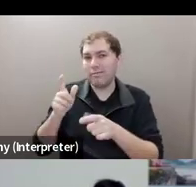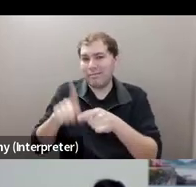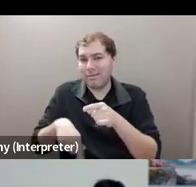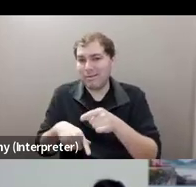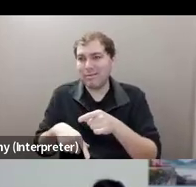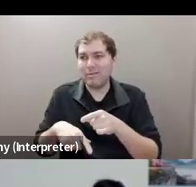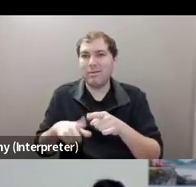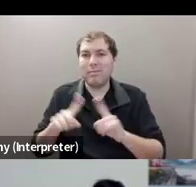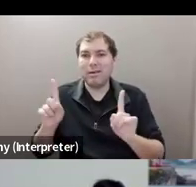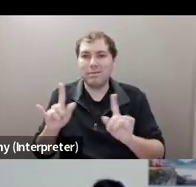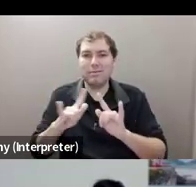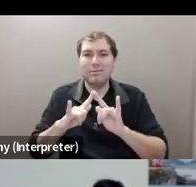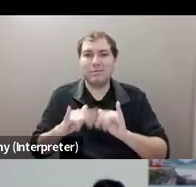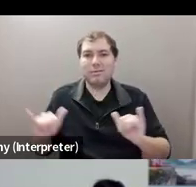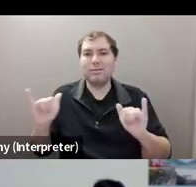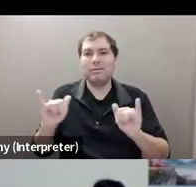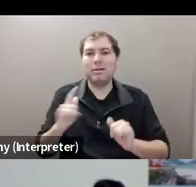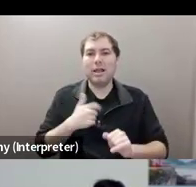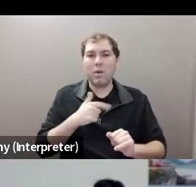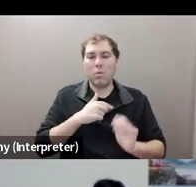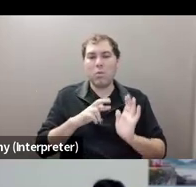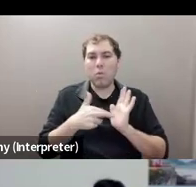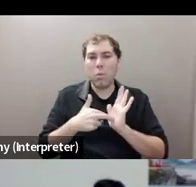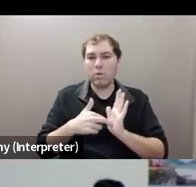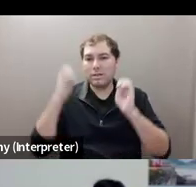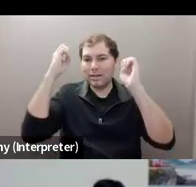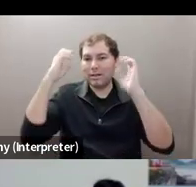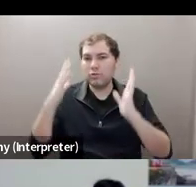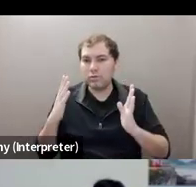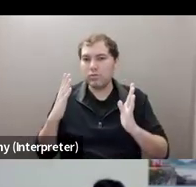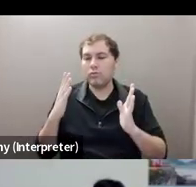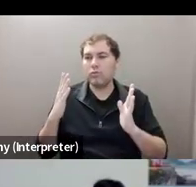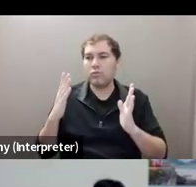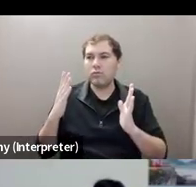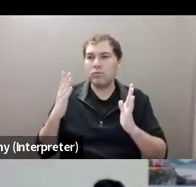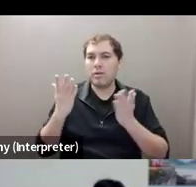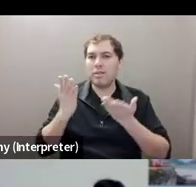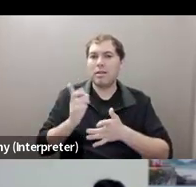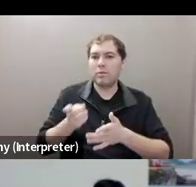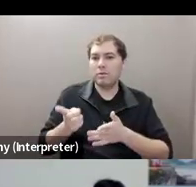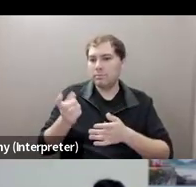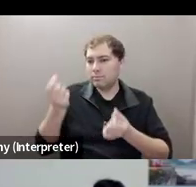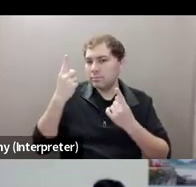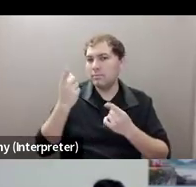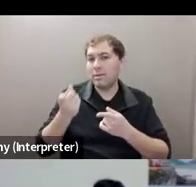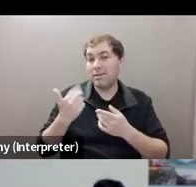Guillermo Yanez: But we also need to look at our roles as educators, and and Guillermo Yanez: let them understand that they do have rights